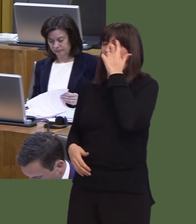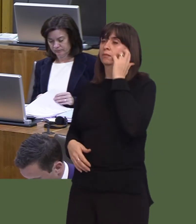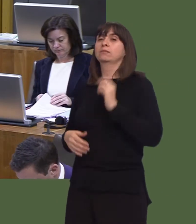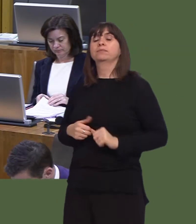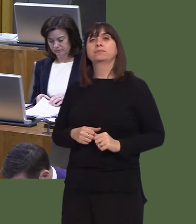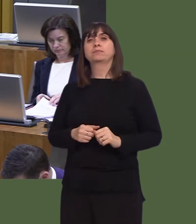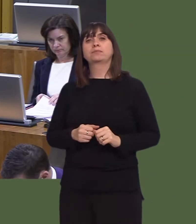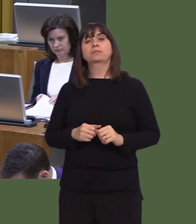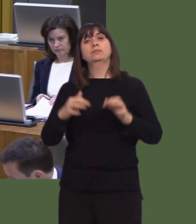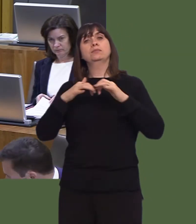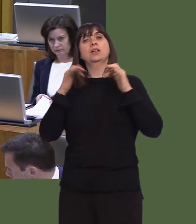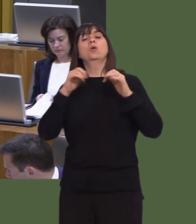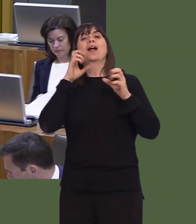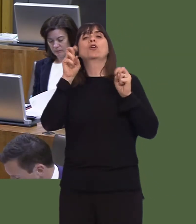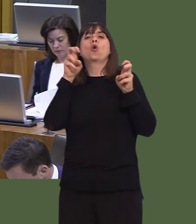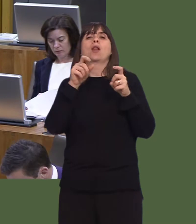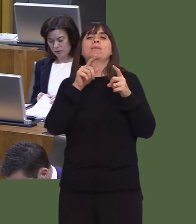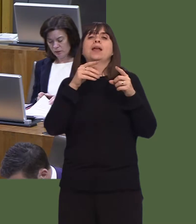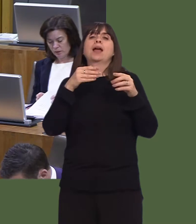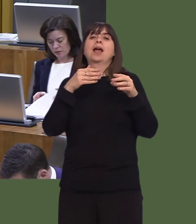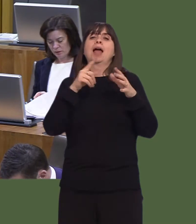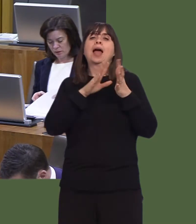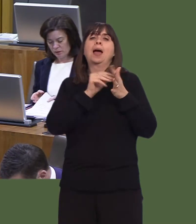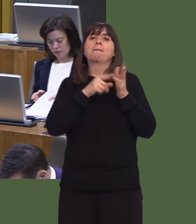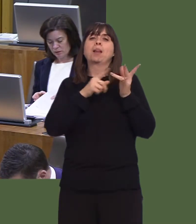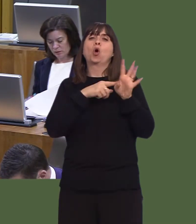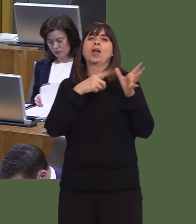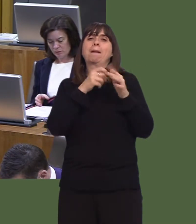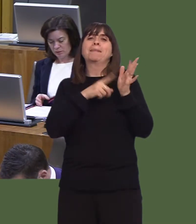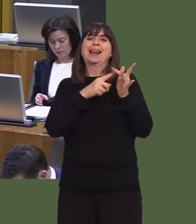more about the employability plan, and, of course, raising people's skills, and therefore